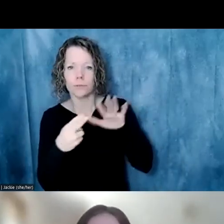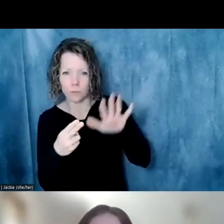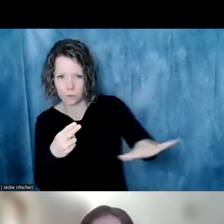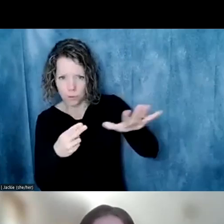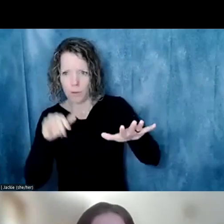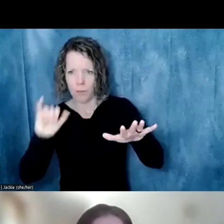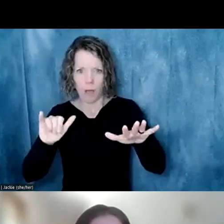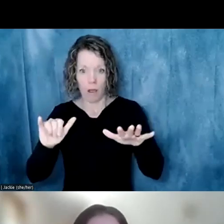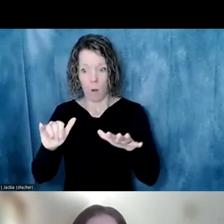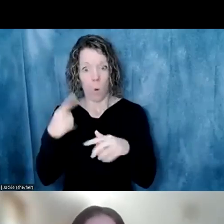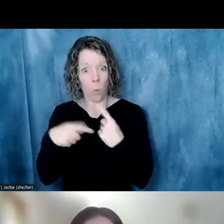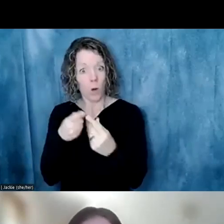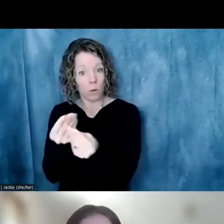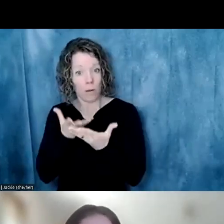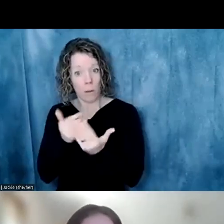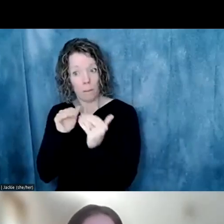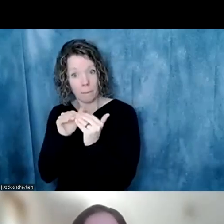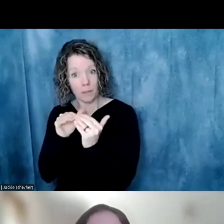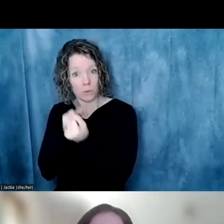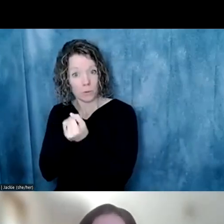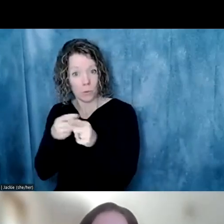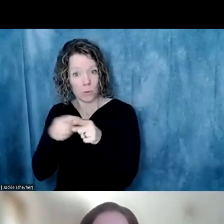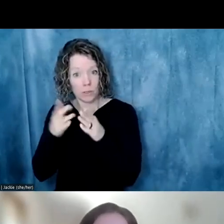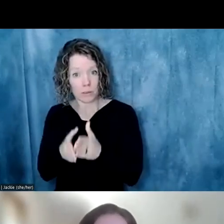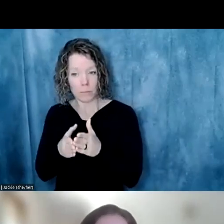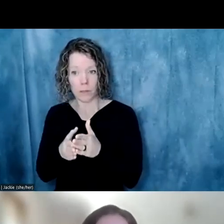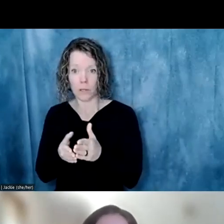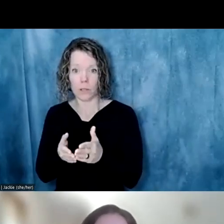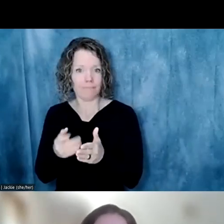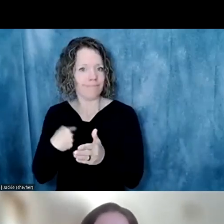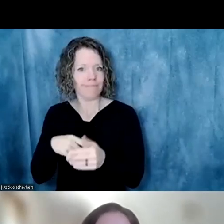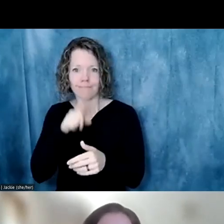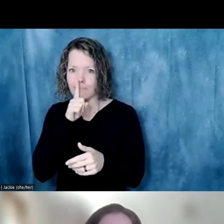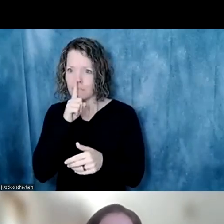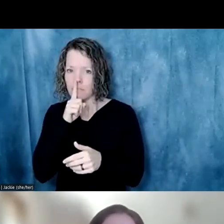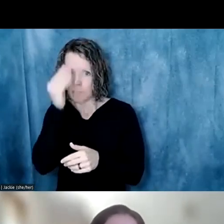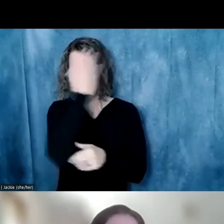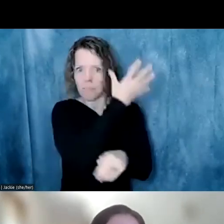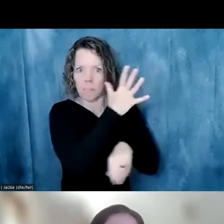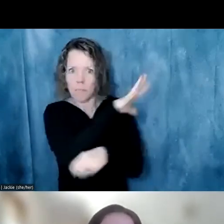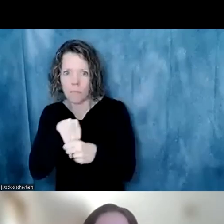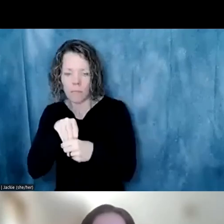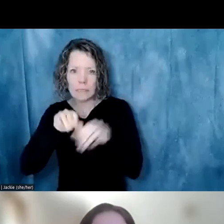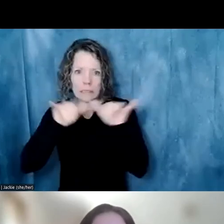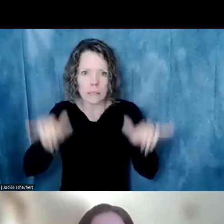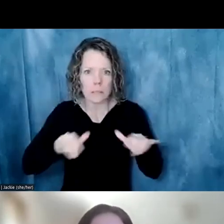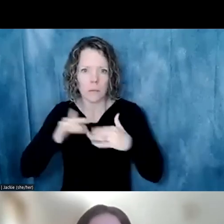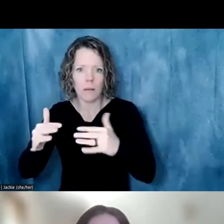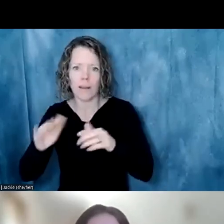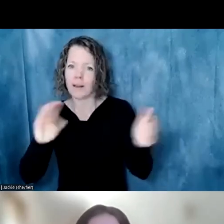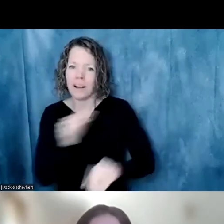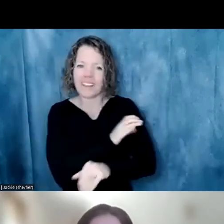So I assume that that, sort of, illustrates, for example, how the values-based practice of